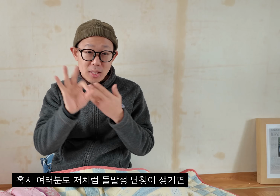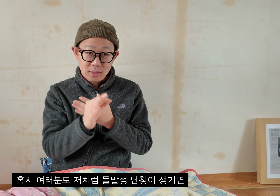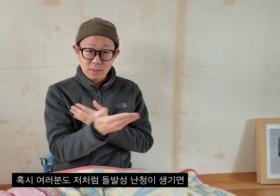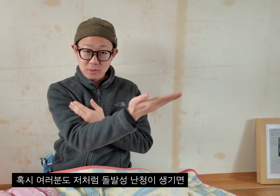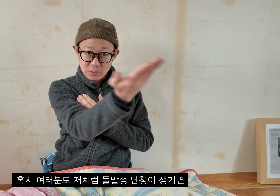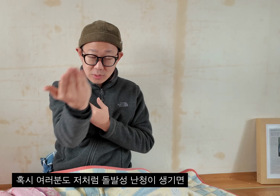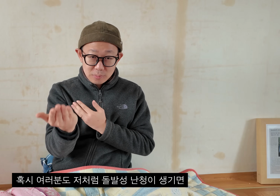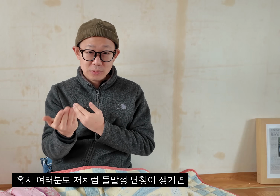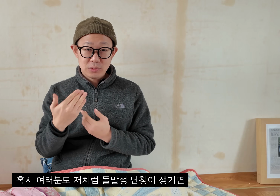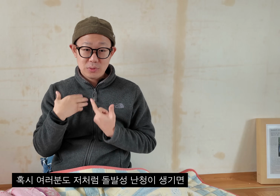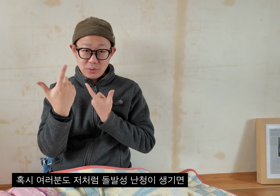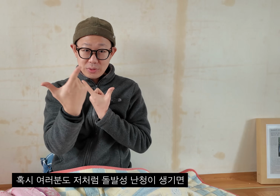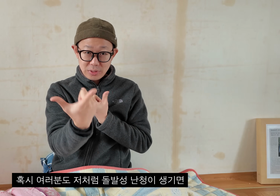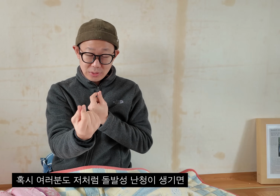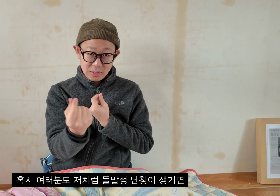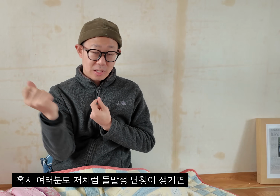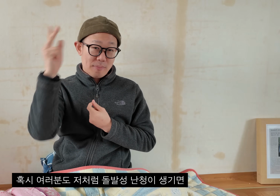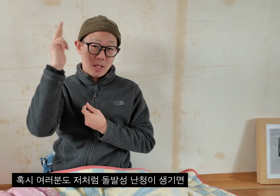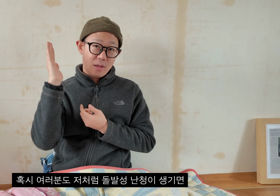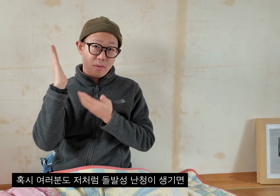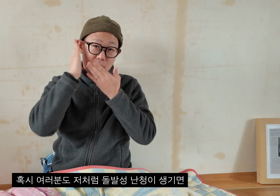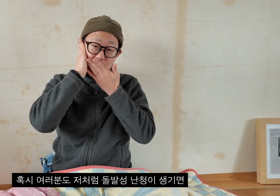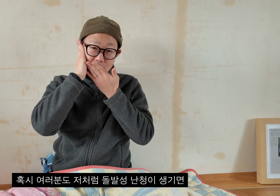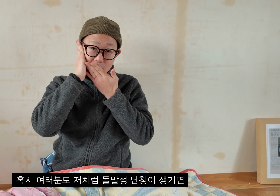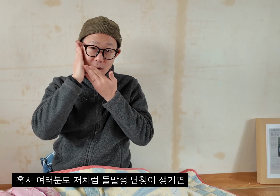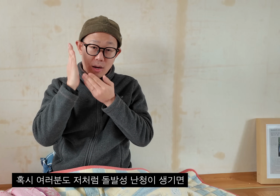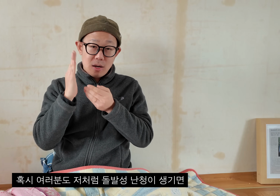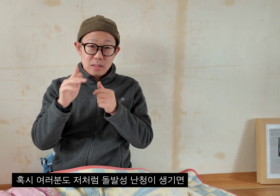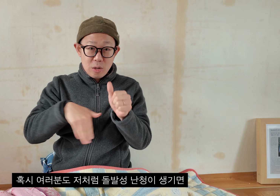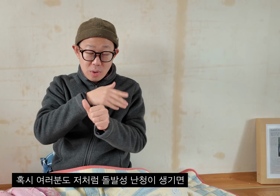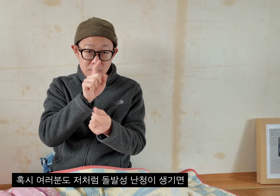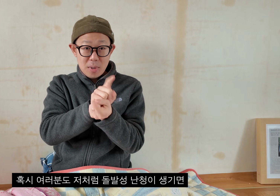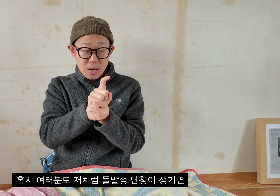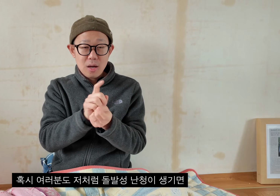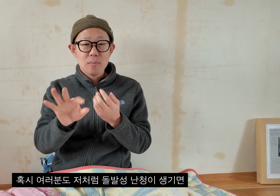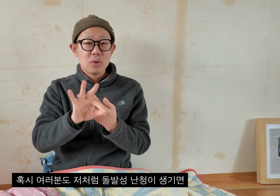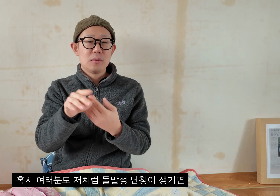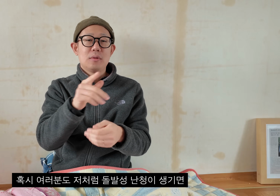So, if you ever face sudden hearing loss,